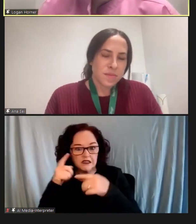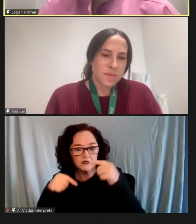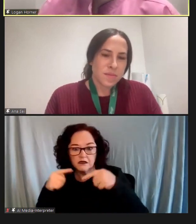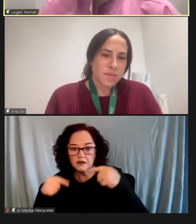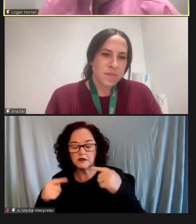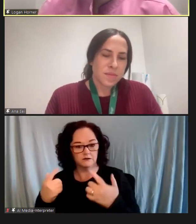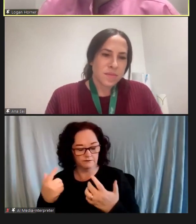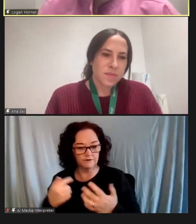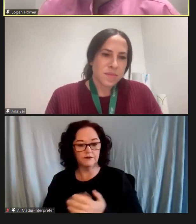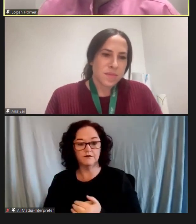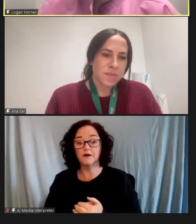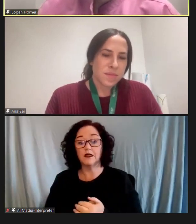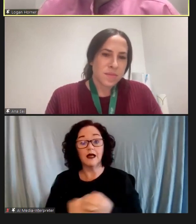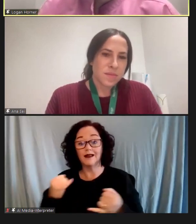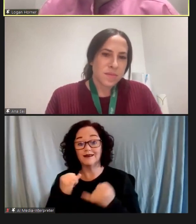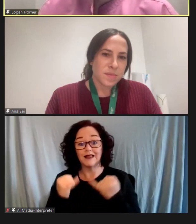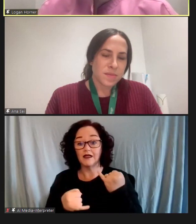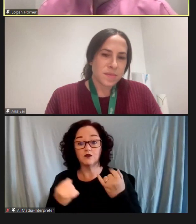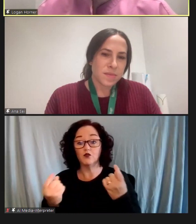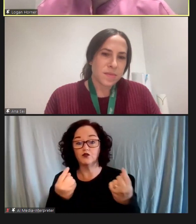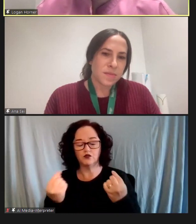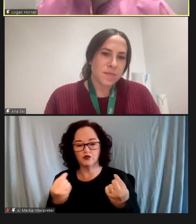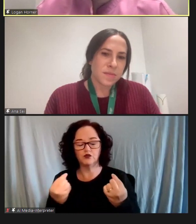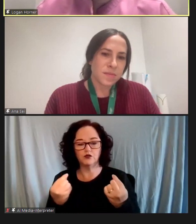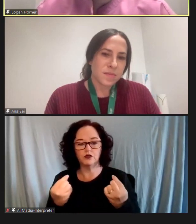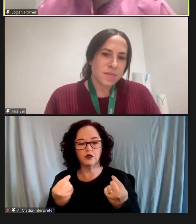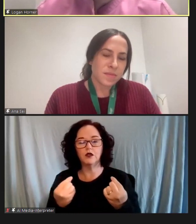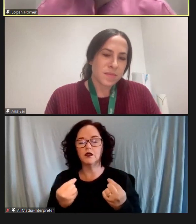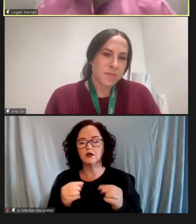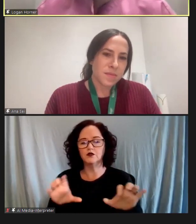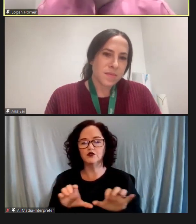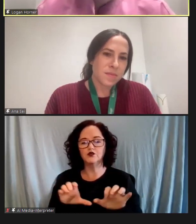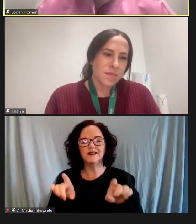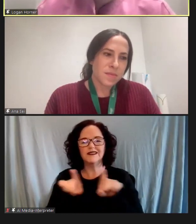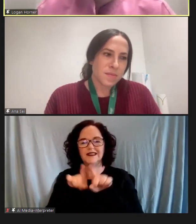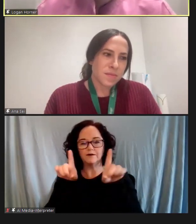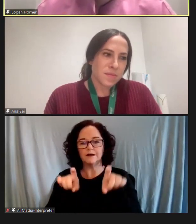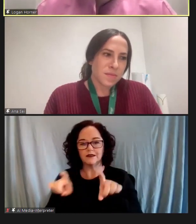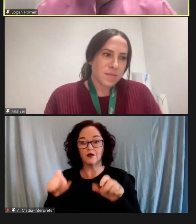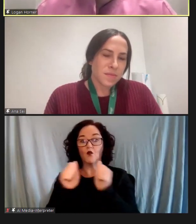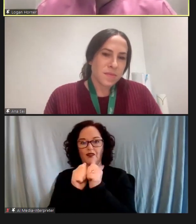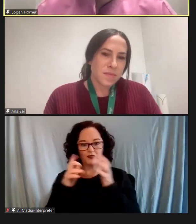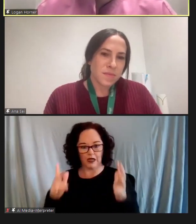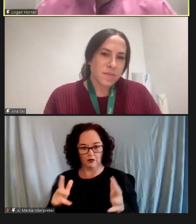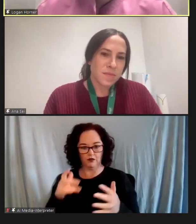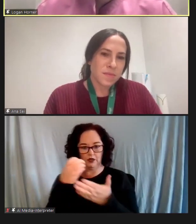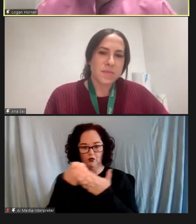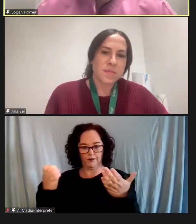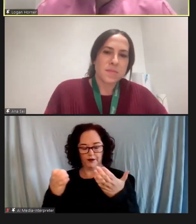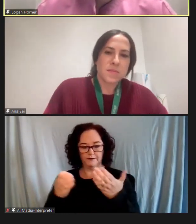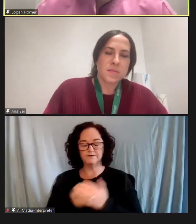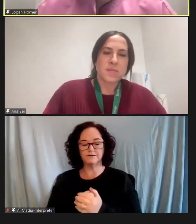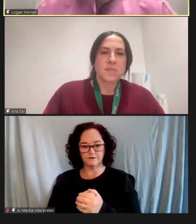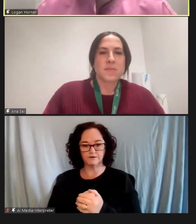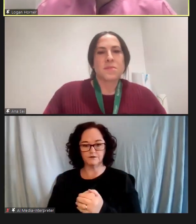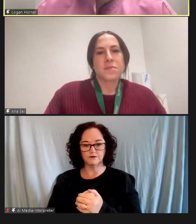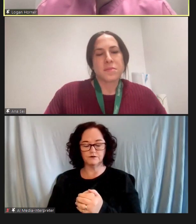kids is do the same testing with no